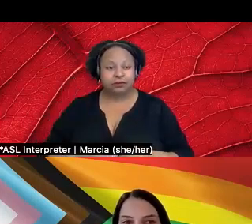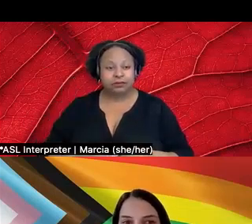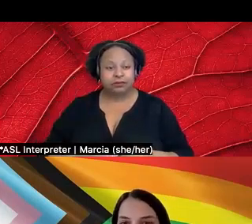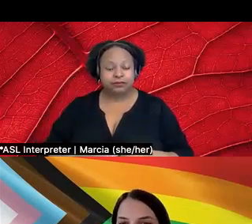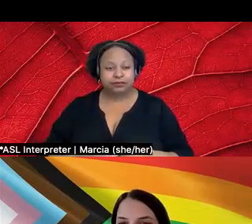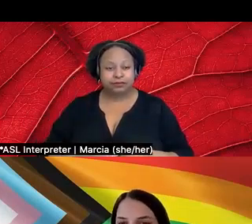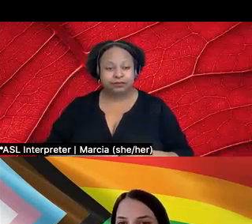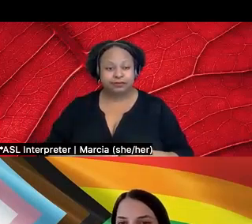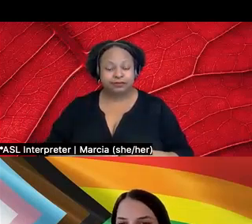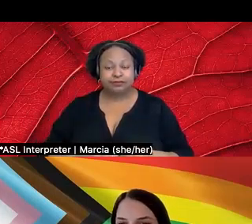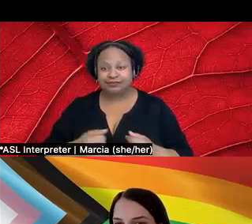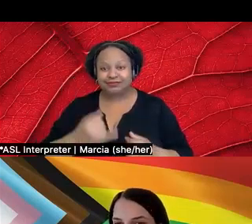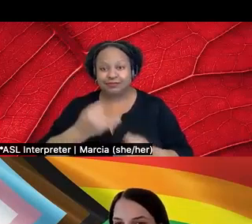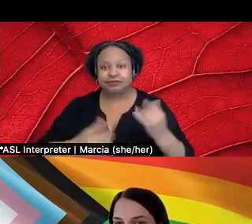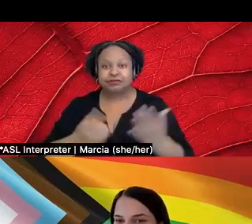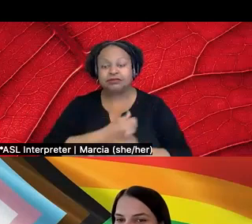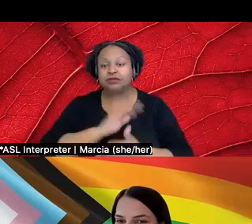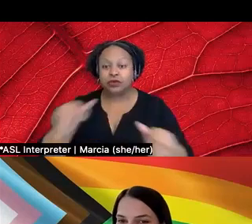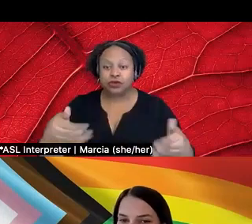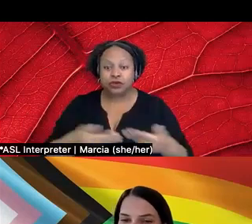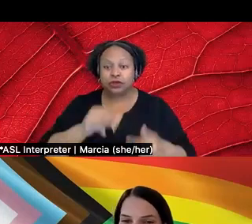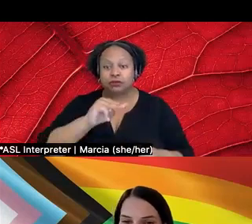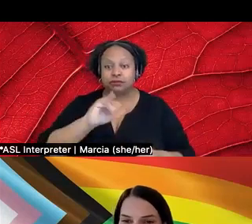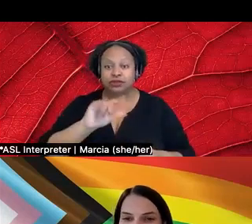And last but not least, Michelle Morgani.